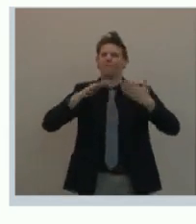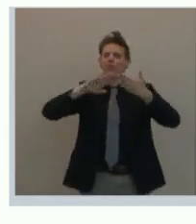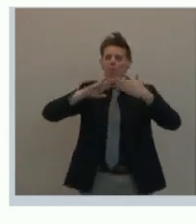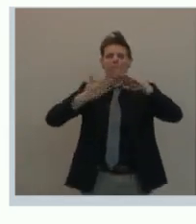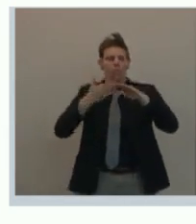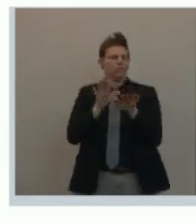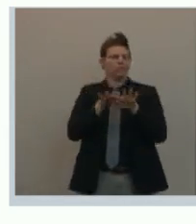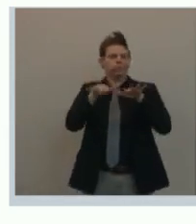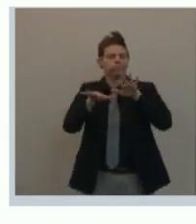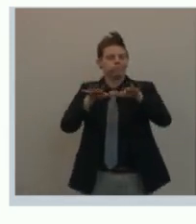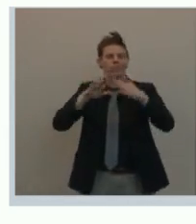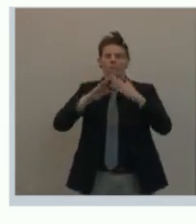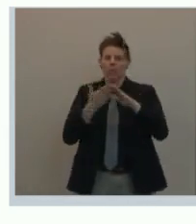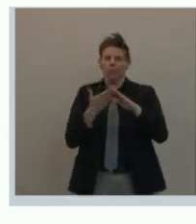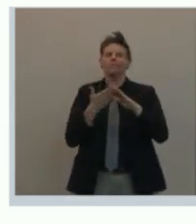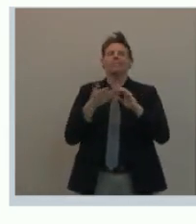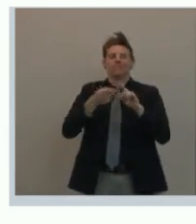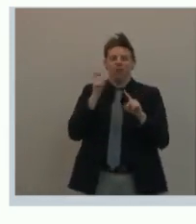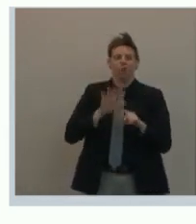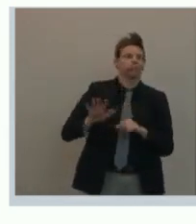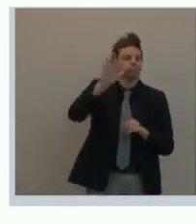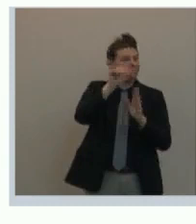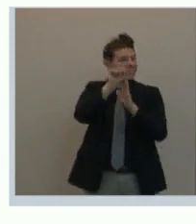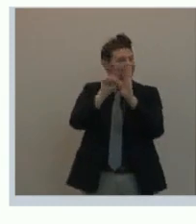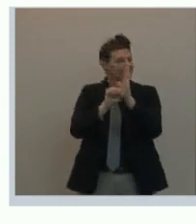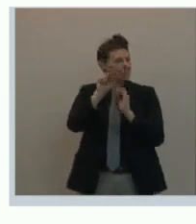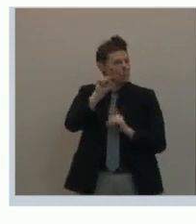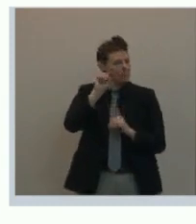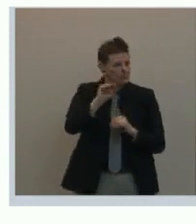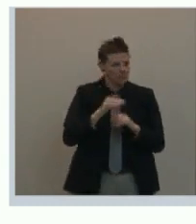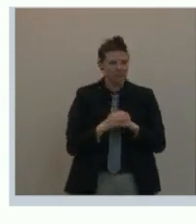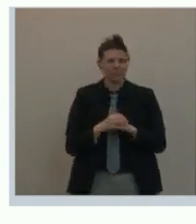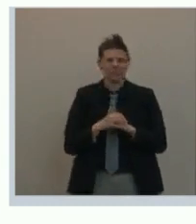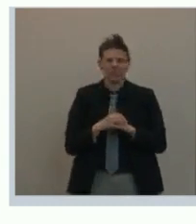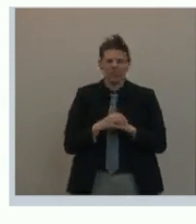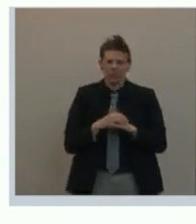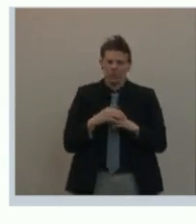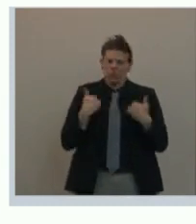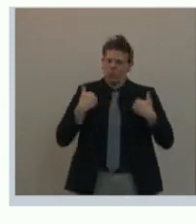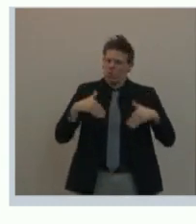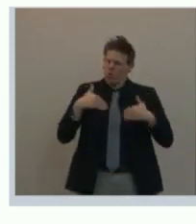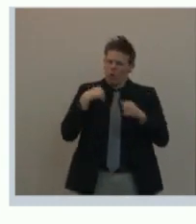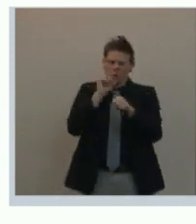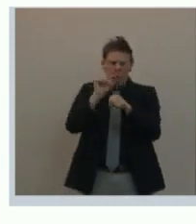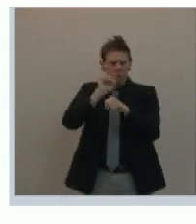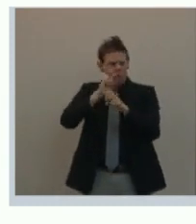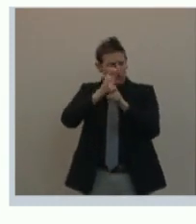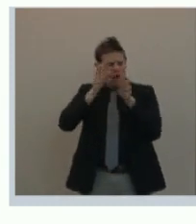I THINK UNFORTUNATELY, WHAT THIS DEMONSTRATES IS THAT WE HAVE COMMUNITY SPREAD STATEWIDE.